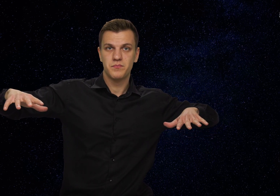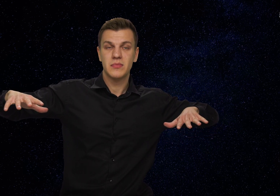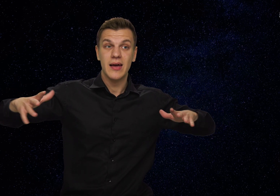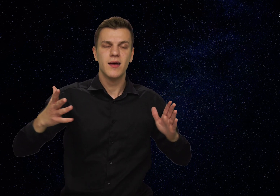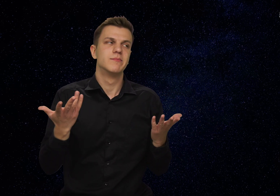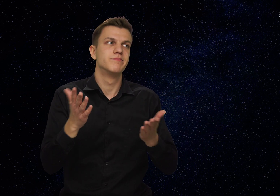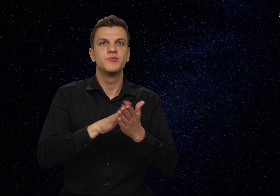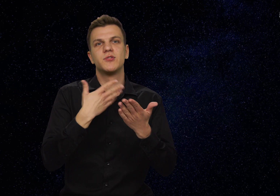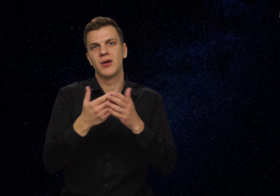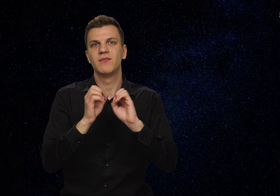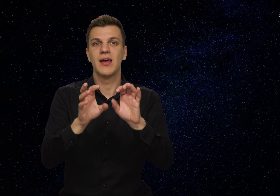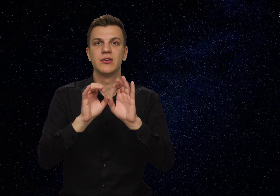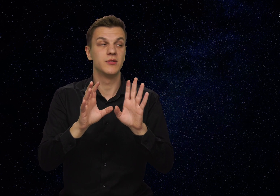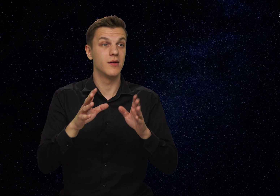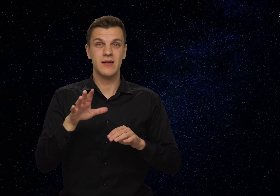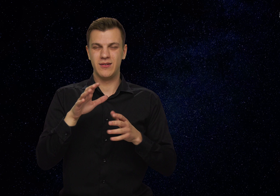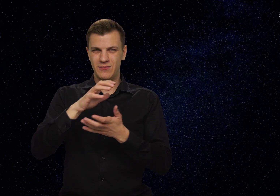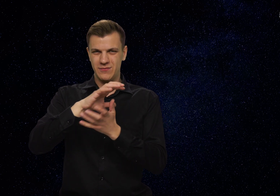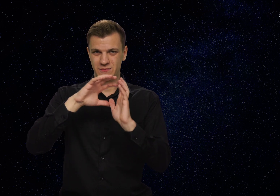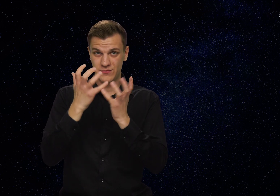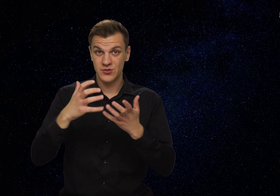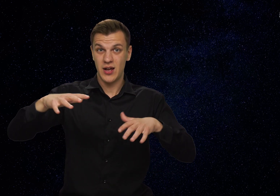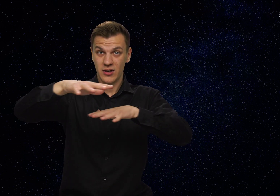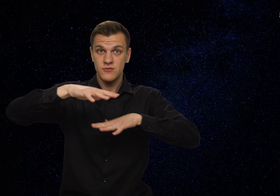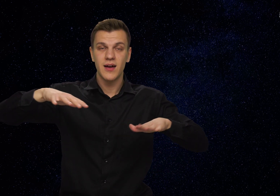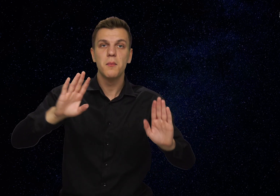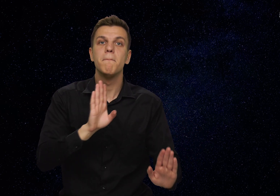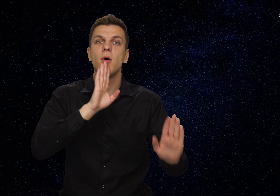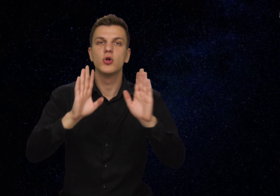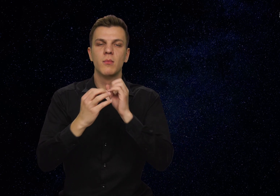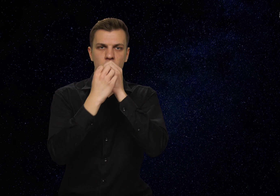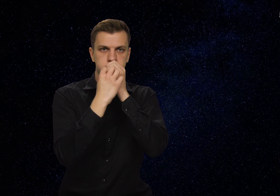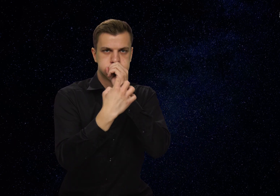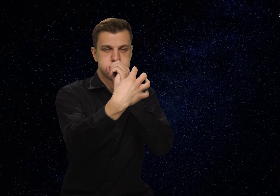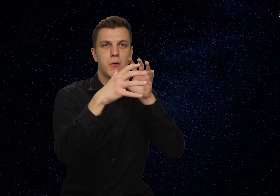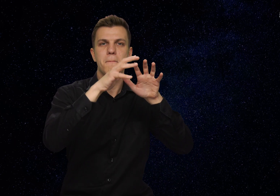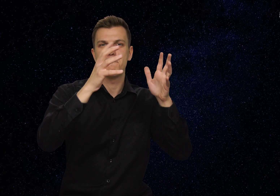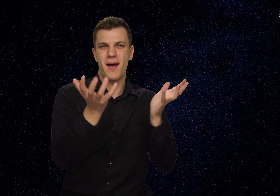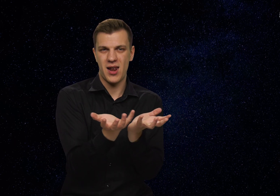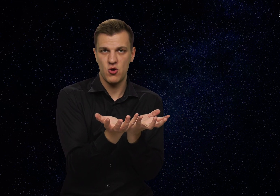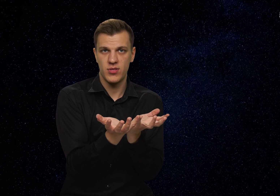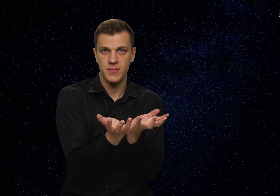It can be compared to an inflated balloon.